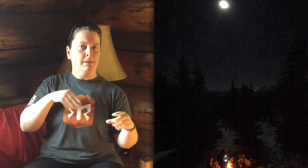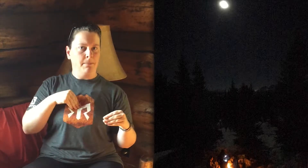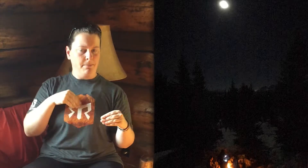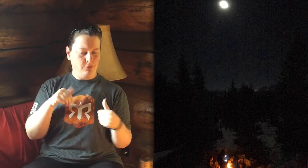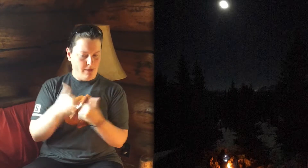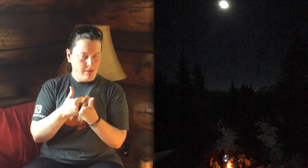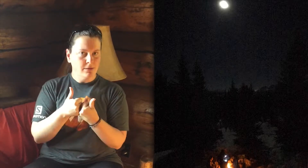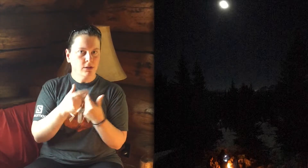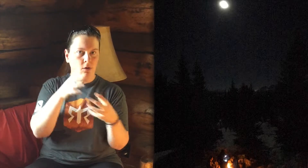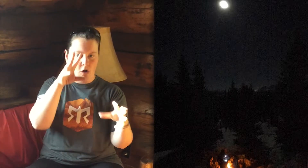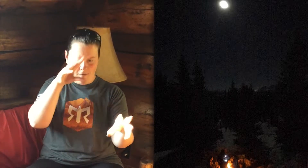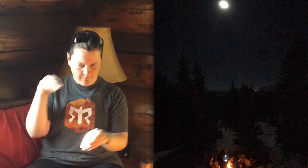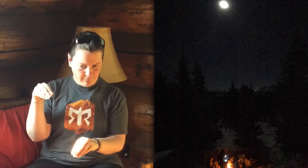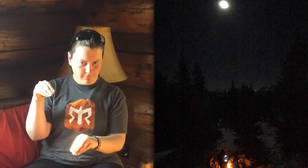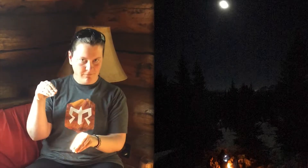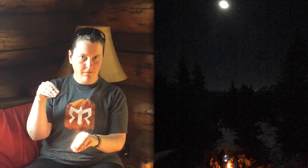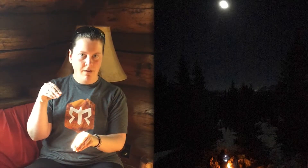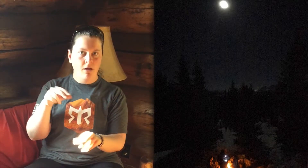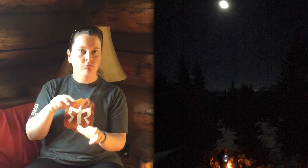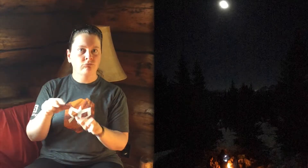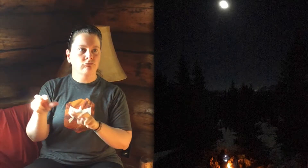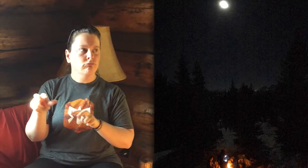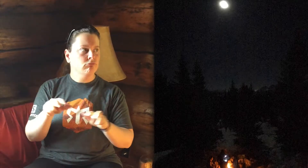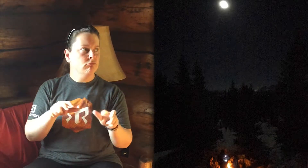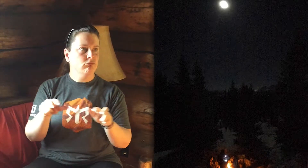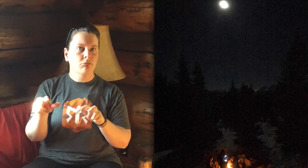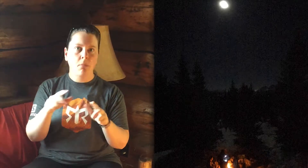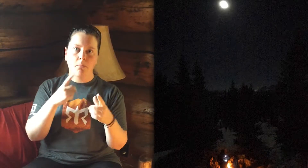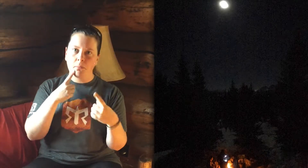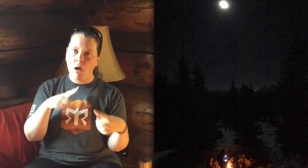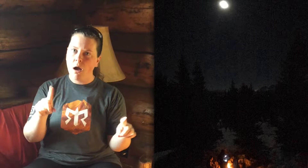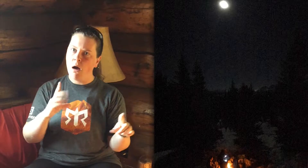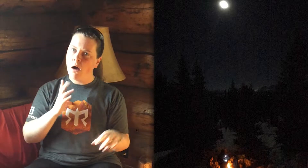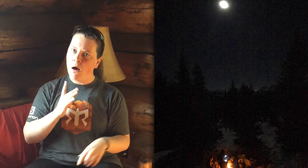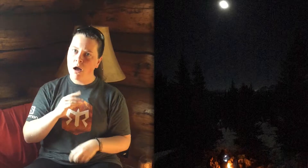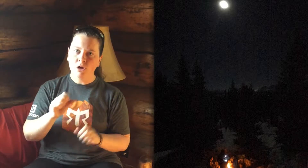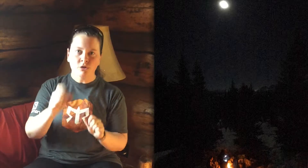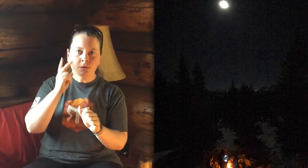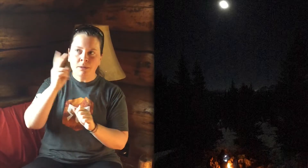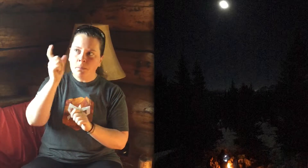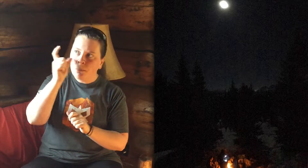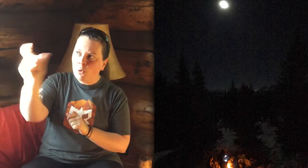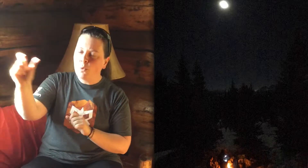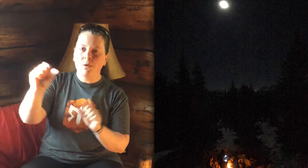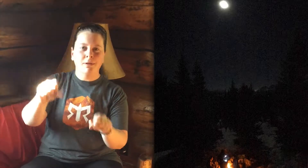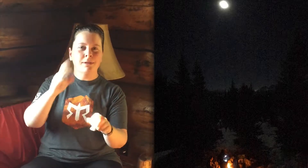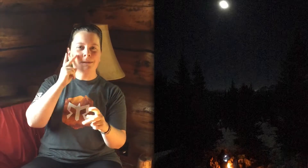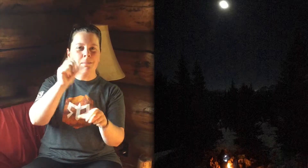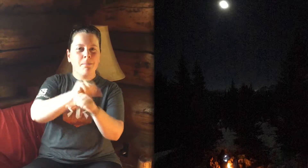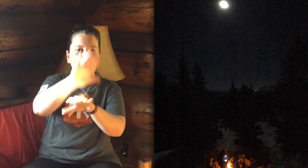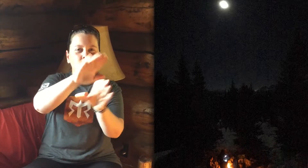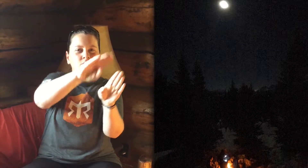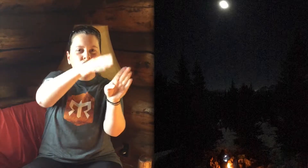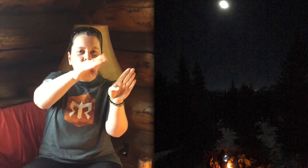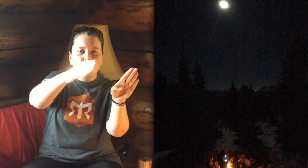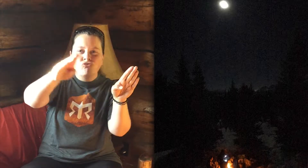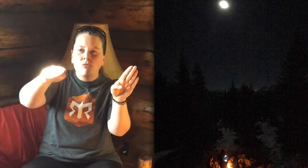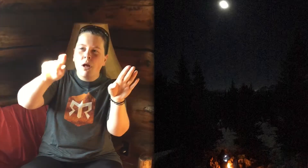and didn't want to, but they accepted it; accepted the challenge. Turned out all the lights and went for the hike and it was wonderful. You could see the moon so clearly.